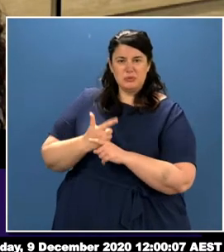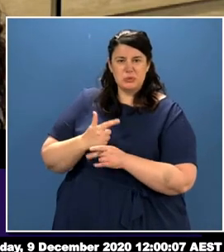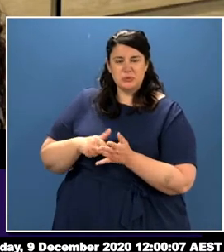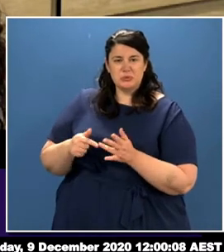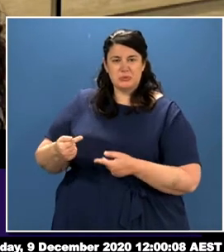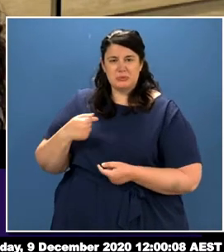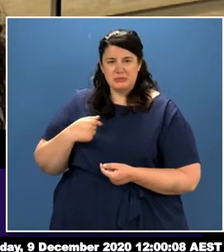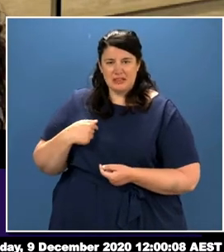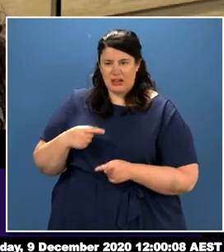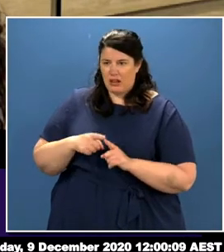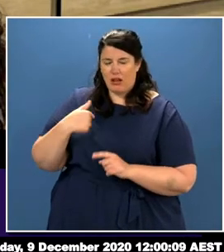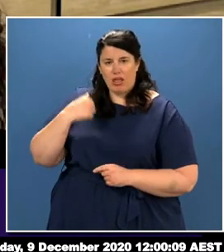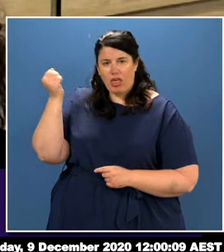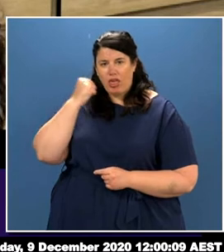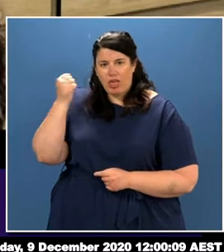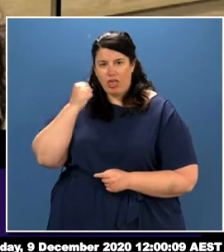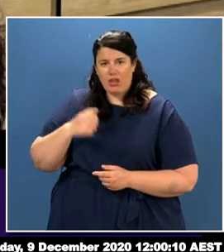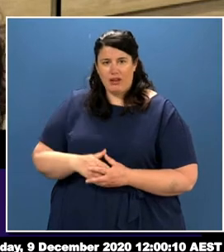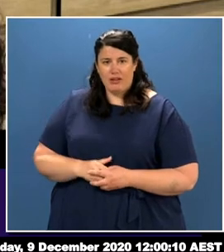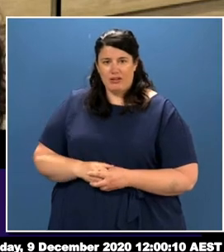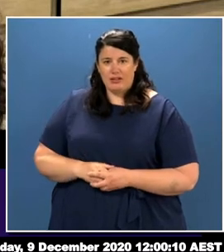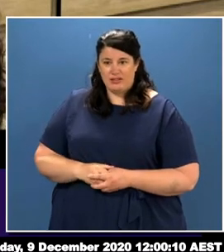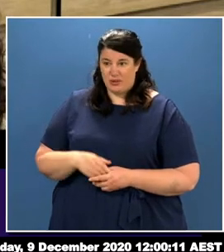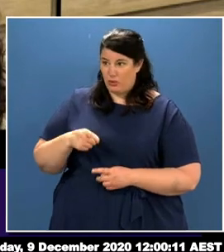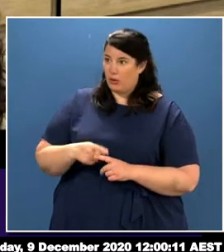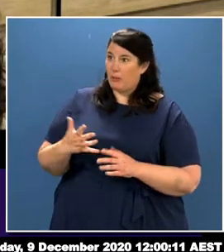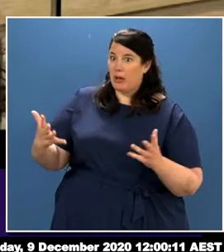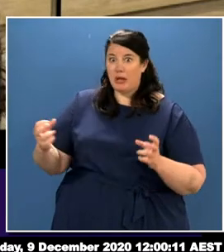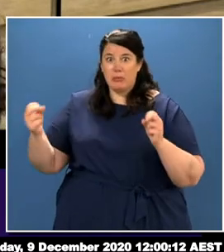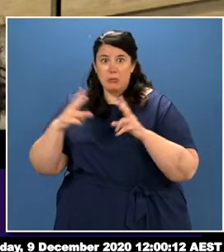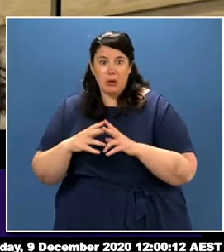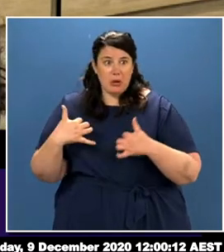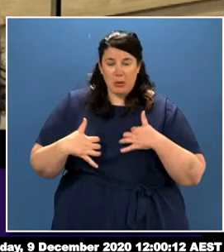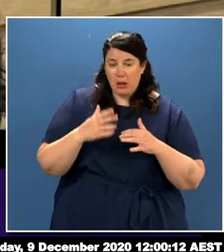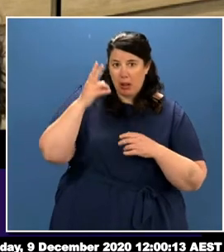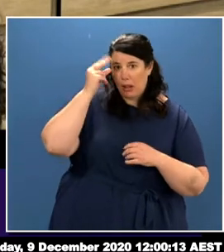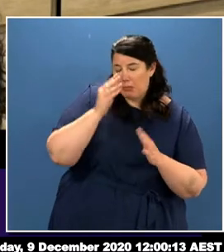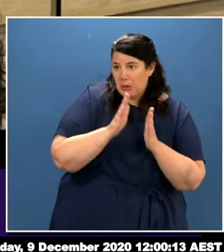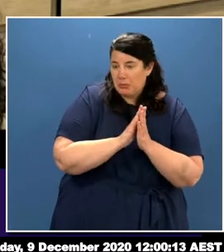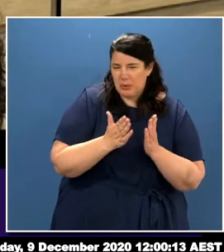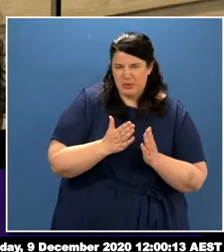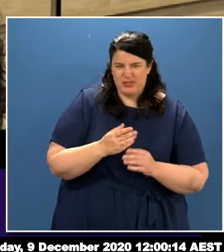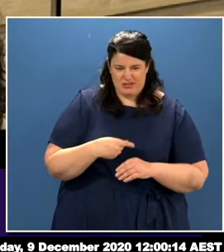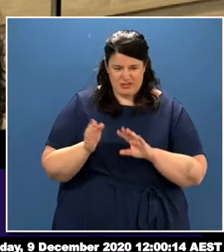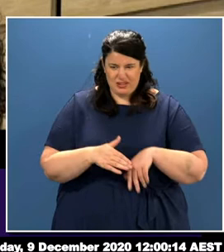deal with the consolidation provisions of the Income Tax Assessment Act.